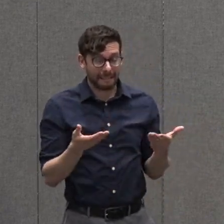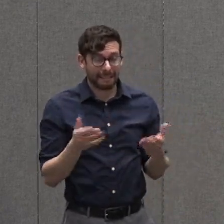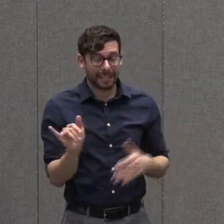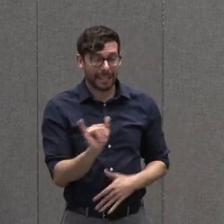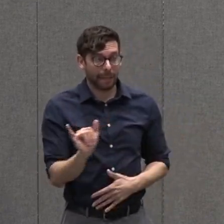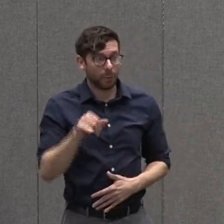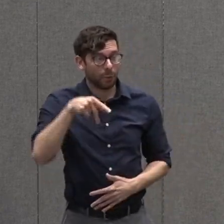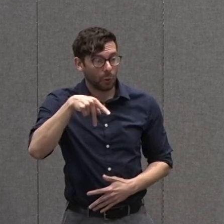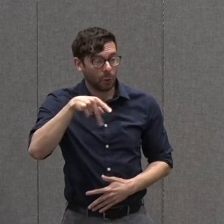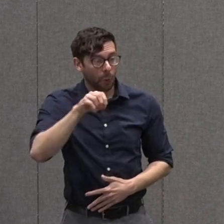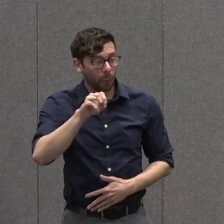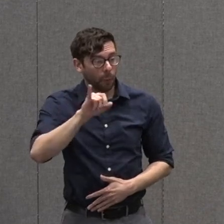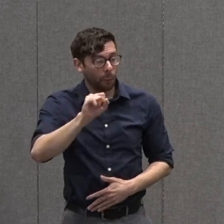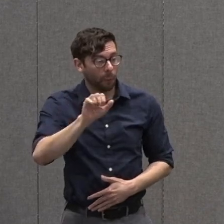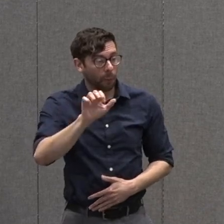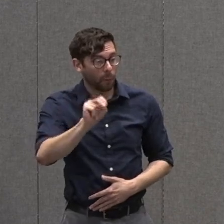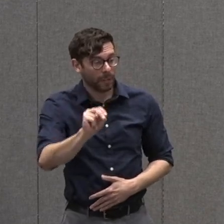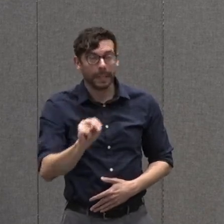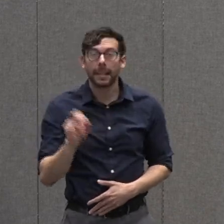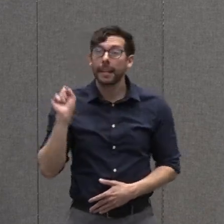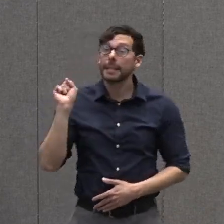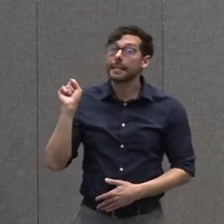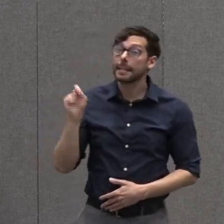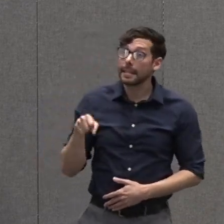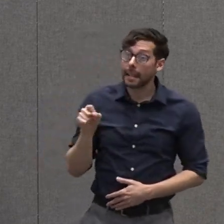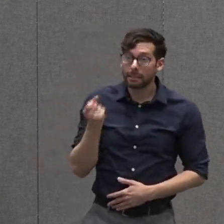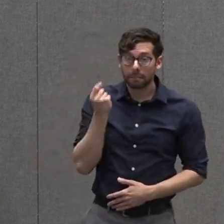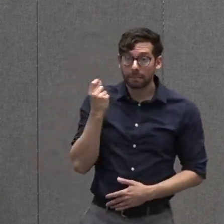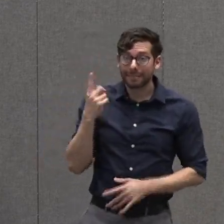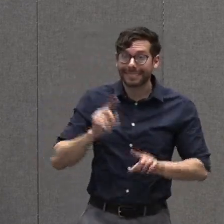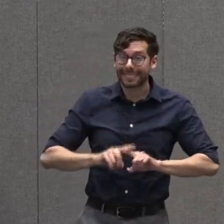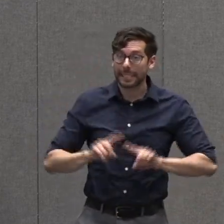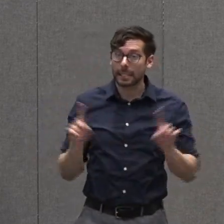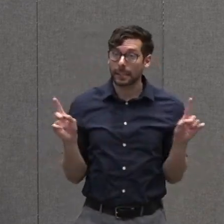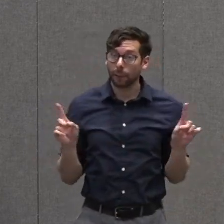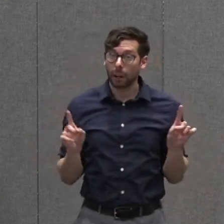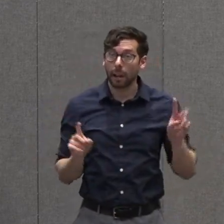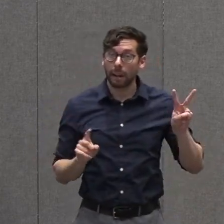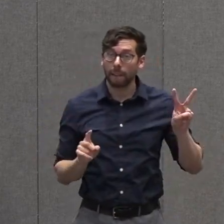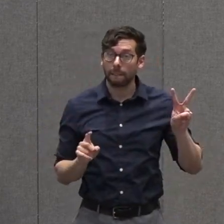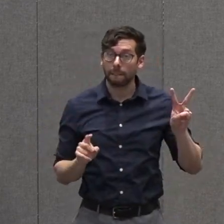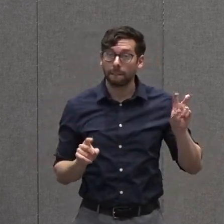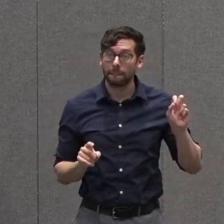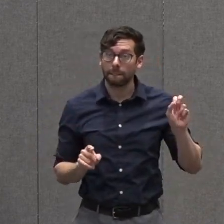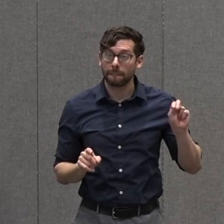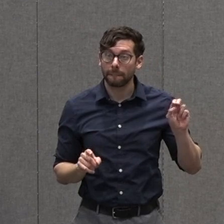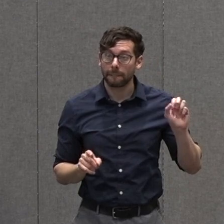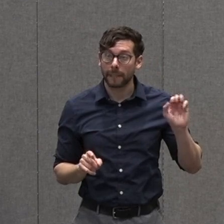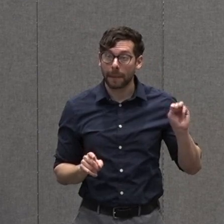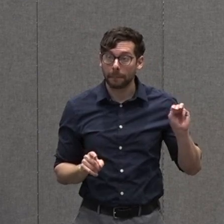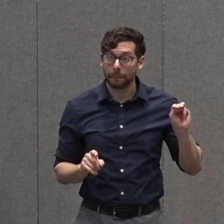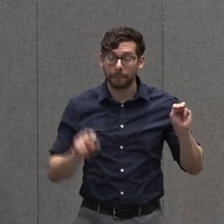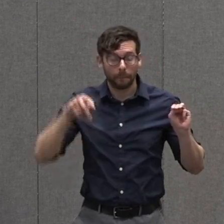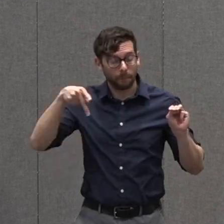Right, but there is a difference. Okay, here we go. And we teach that at the museum. Here's a good way to remember that.